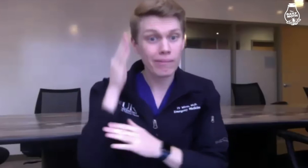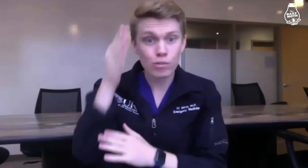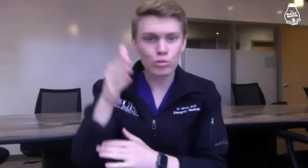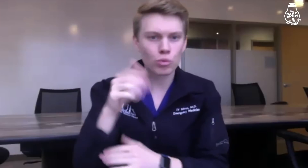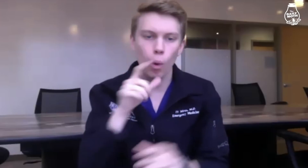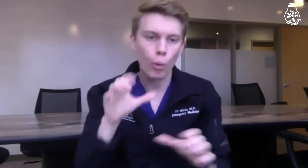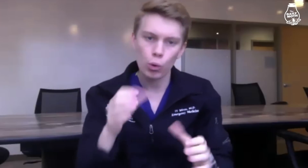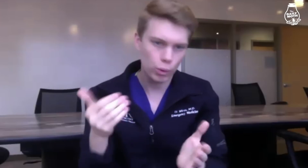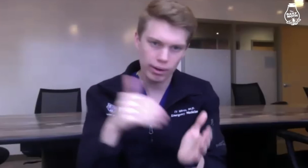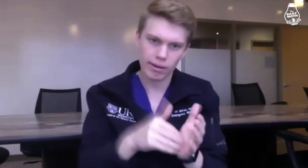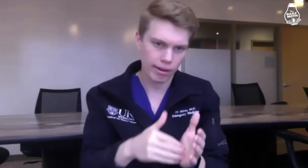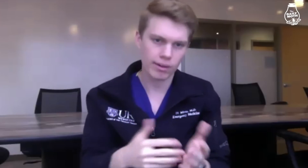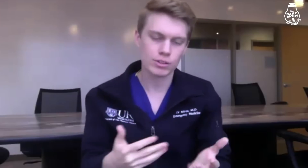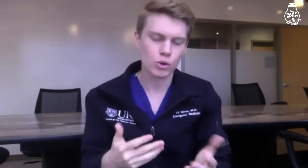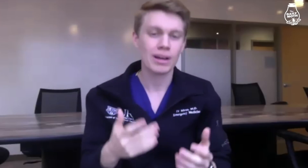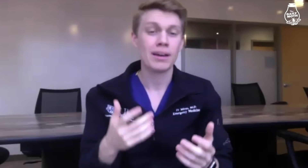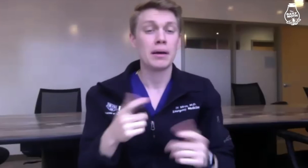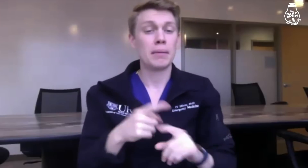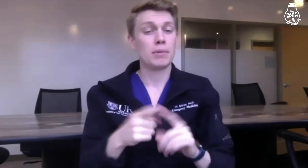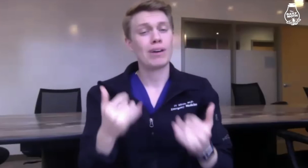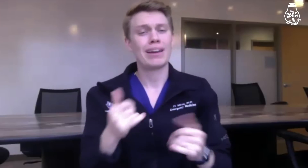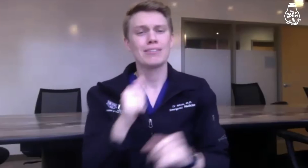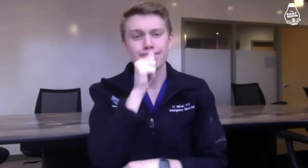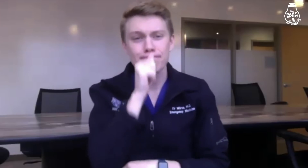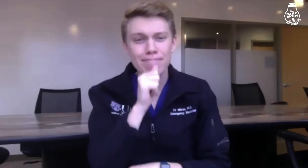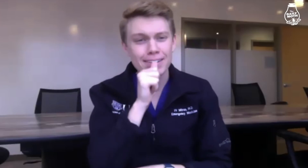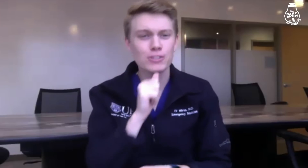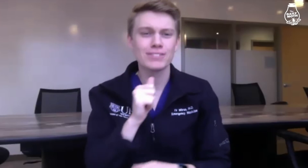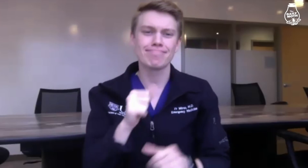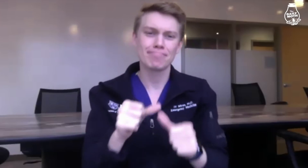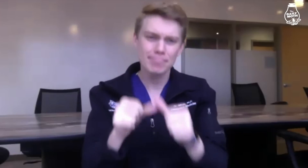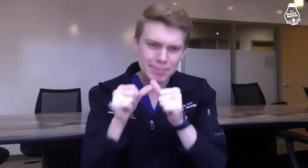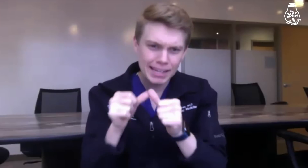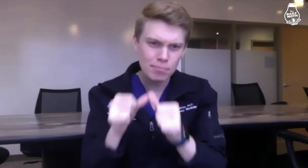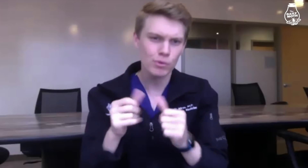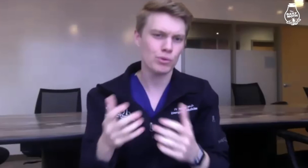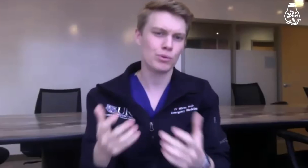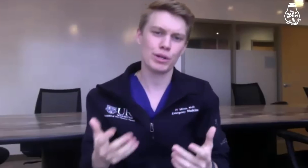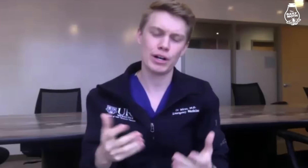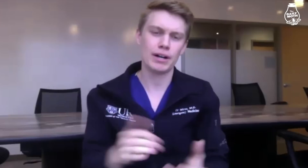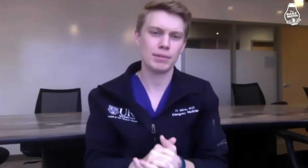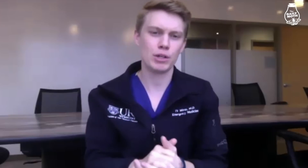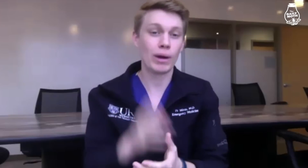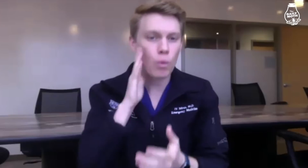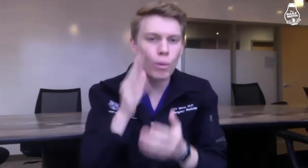so we don't do it again in the future. Right now, just be patient and stay the course.